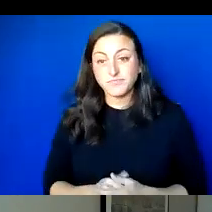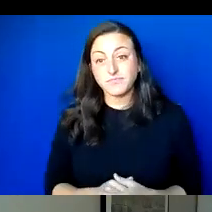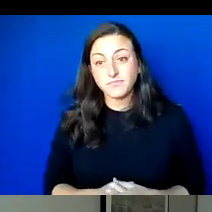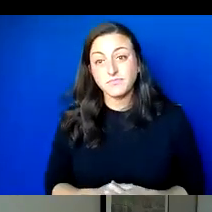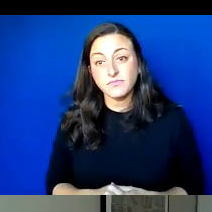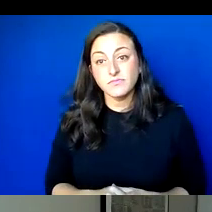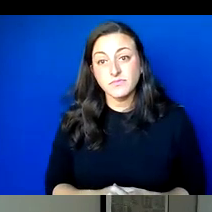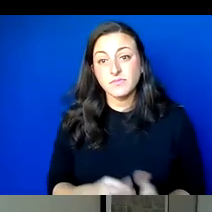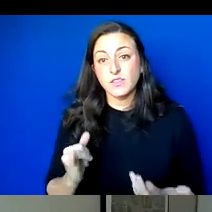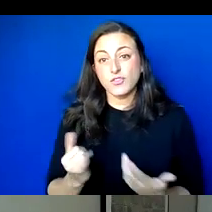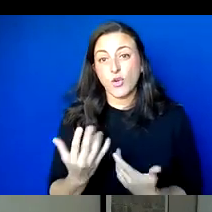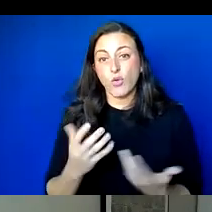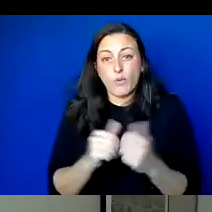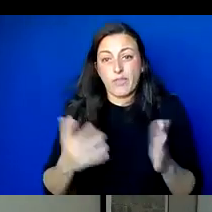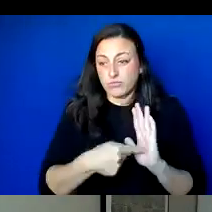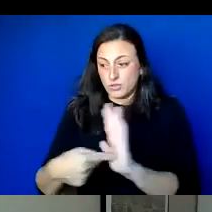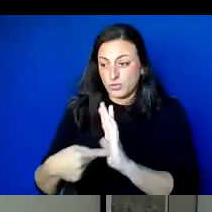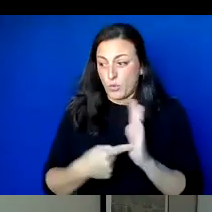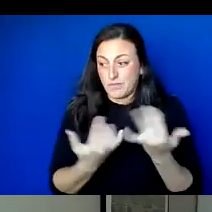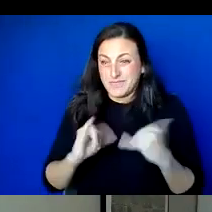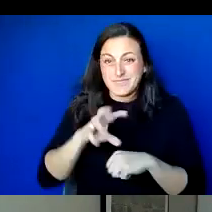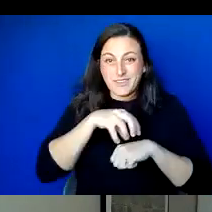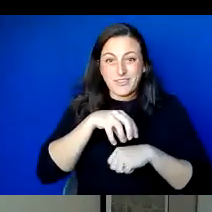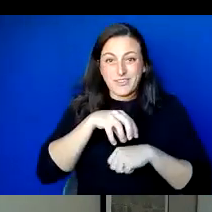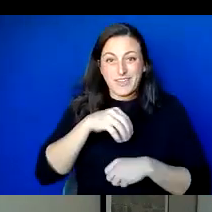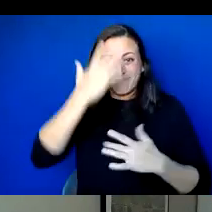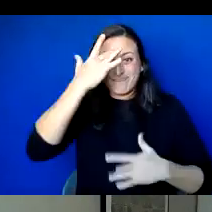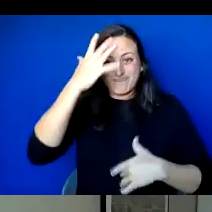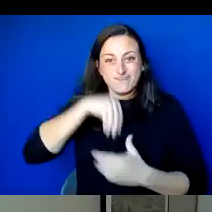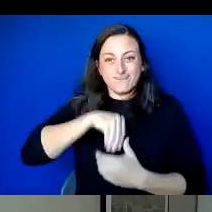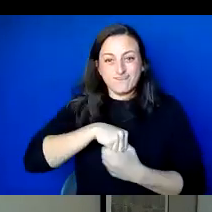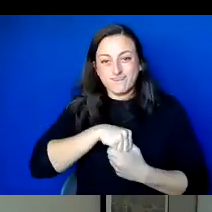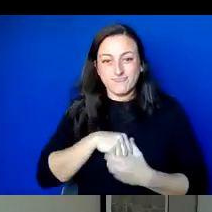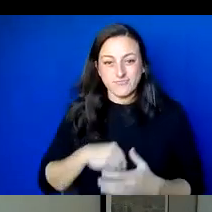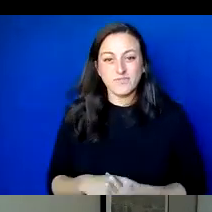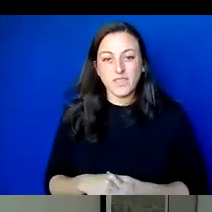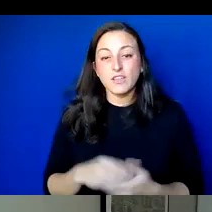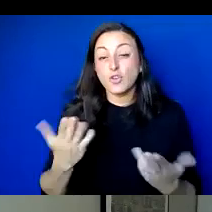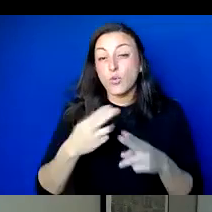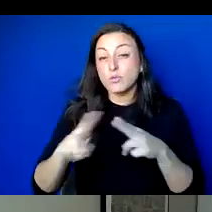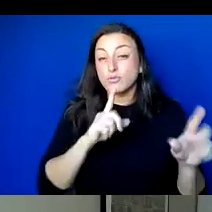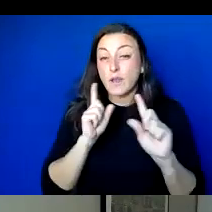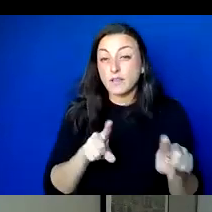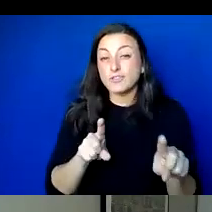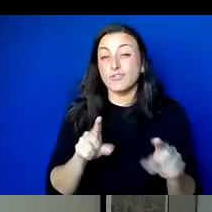the virus. So I think the shorter answer is that we're really still learning much more about this